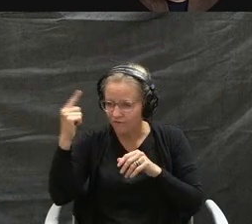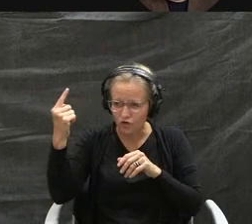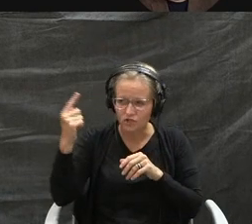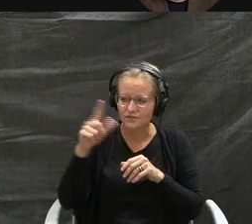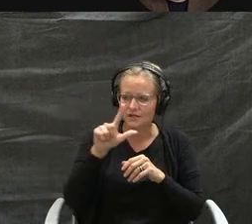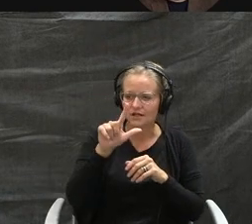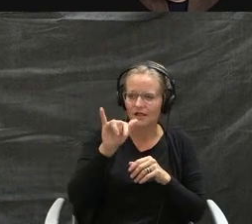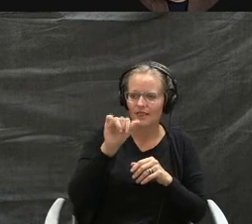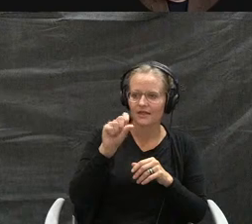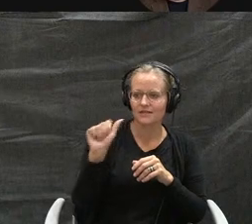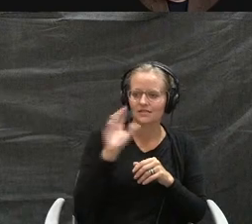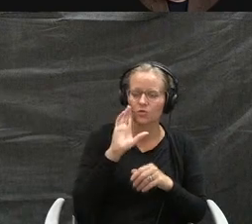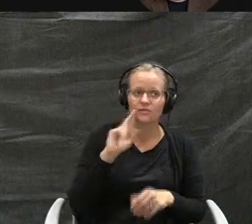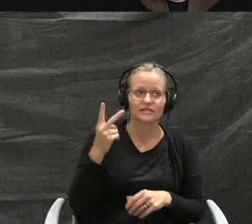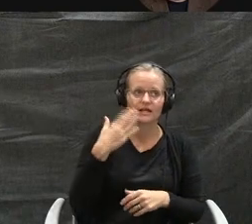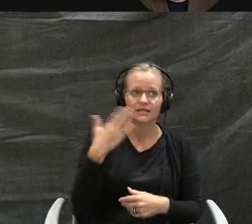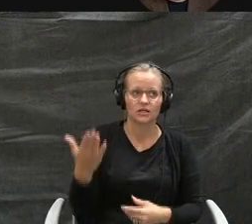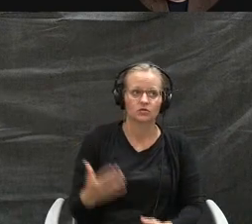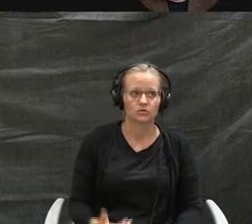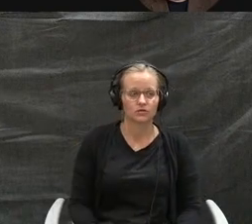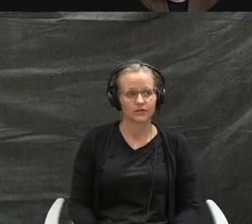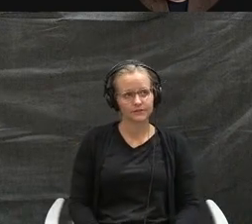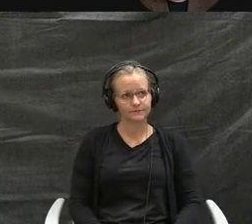Thank you. Any comments or questions?